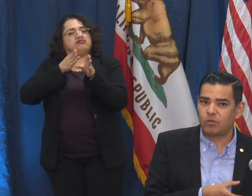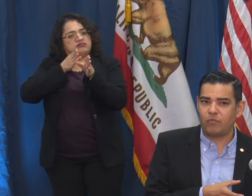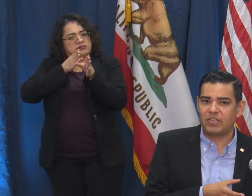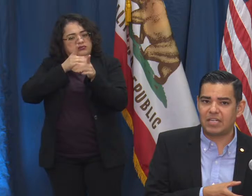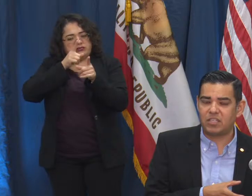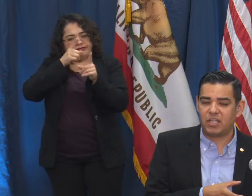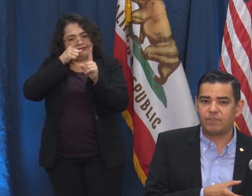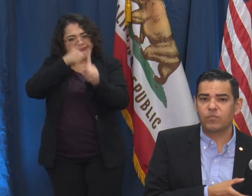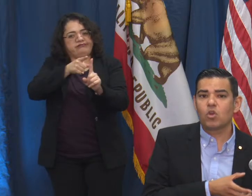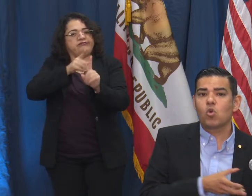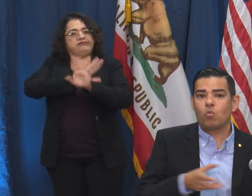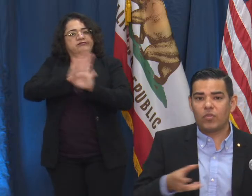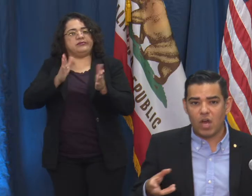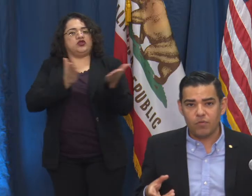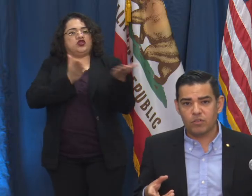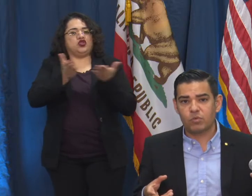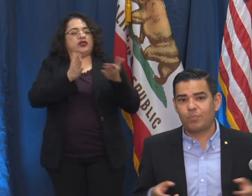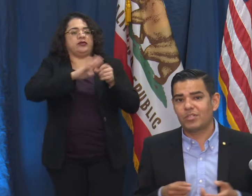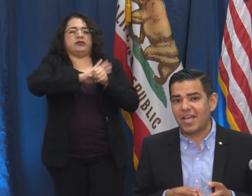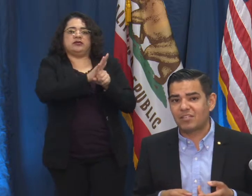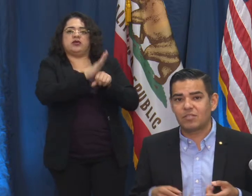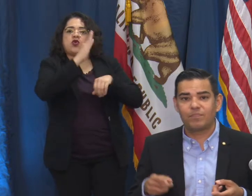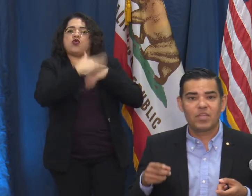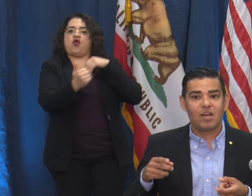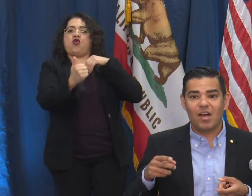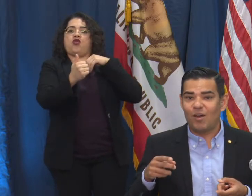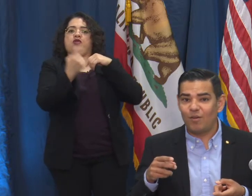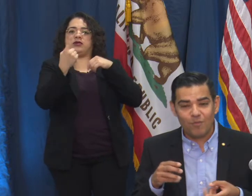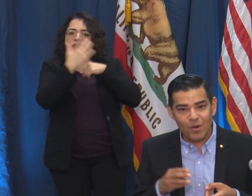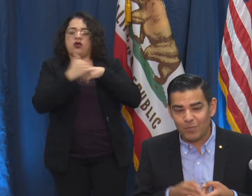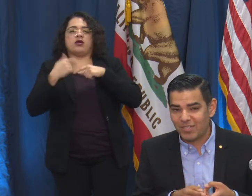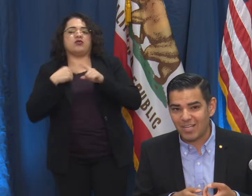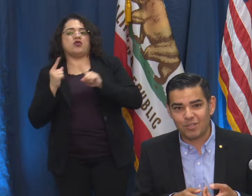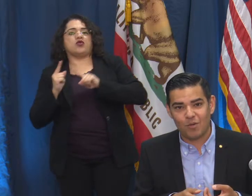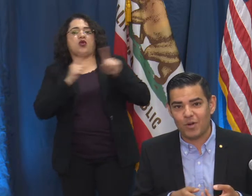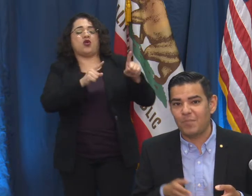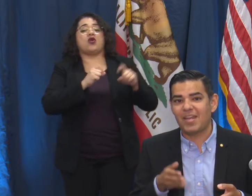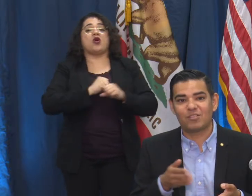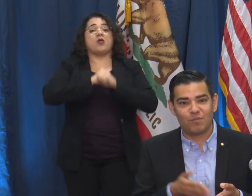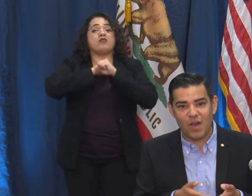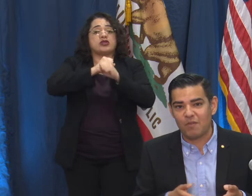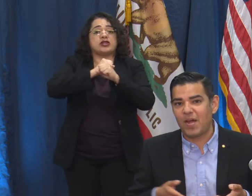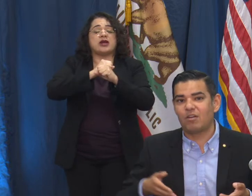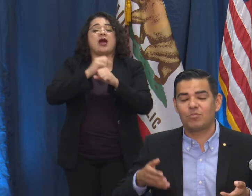COVID-19 with others so it protects our paramedics or firefighters